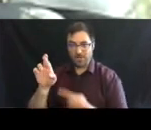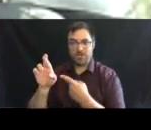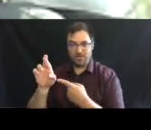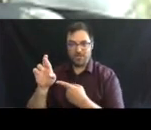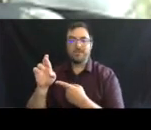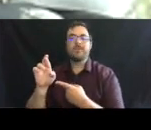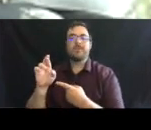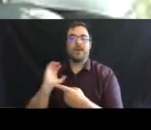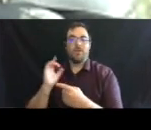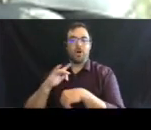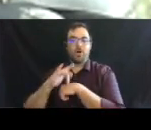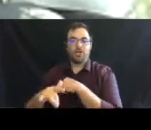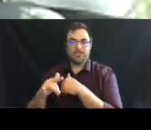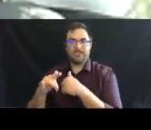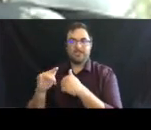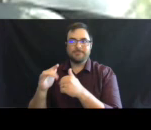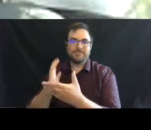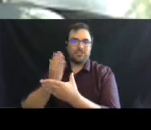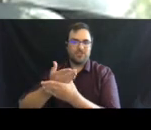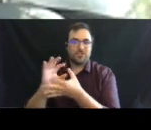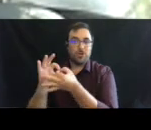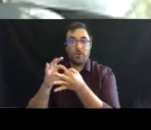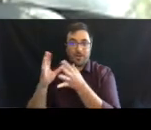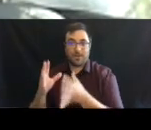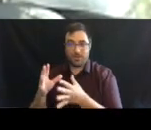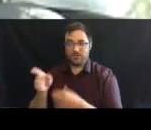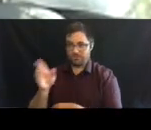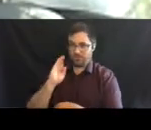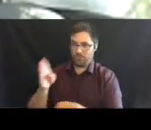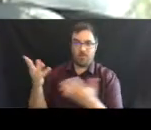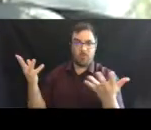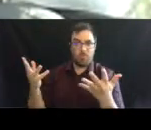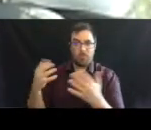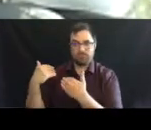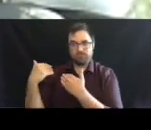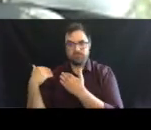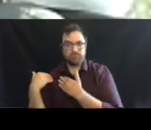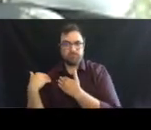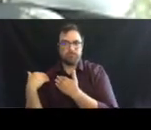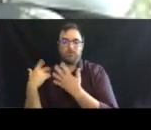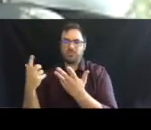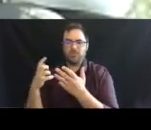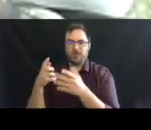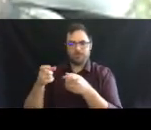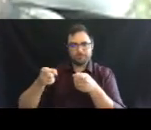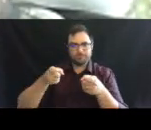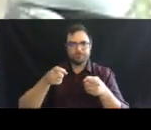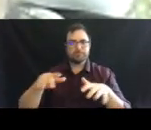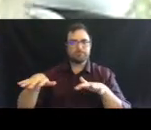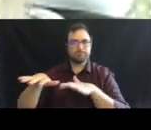coordinator and will be responsible for kind of helping to overall direct the program development